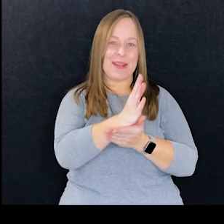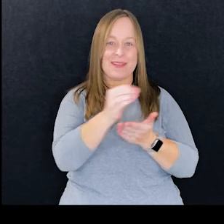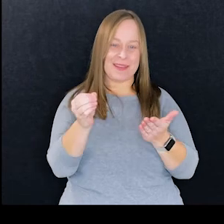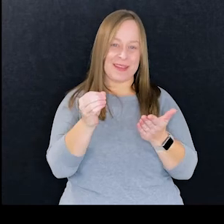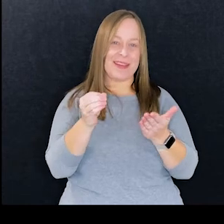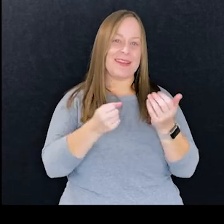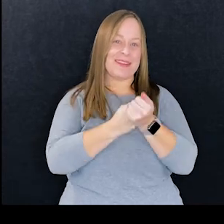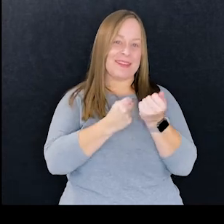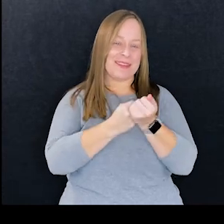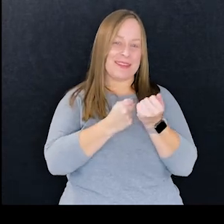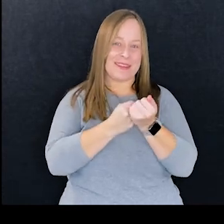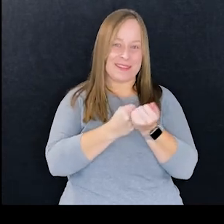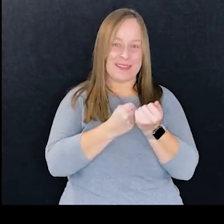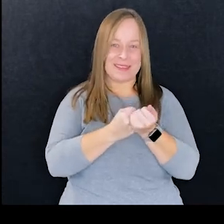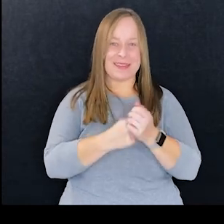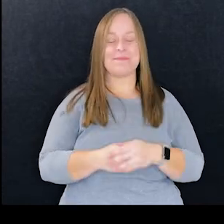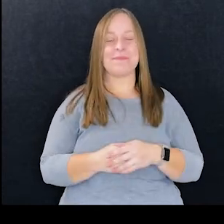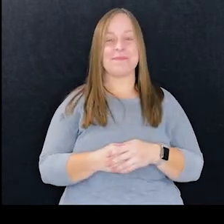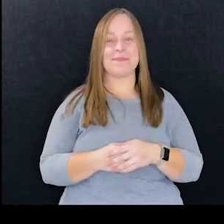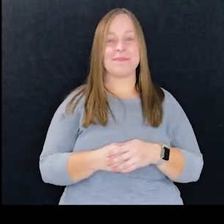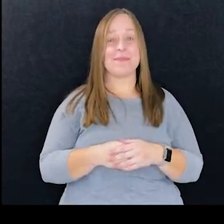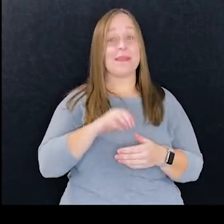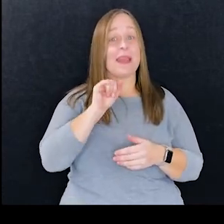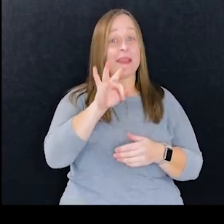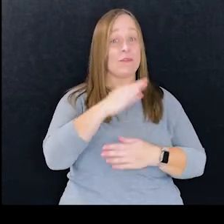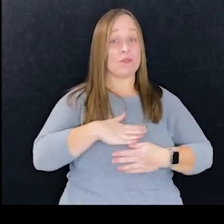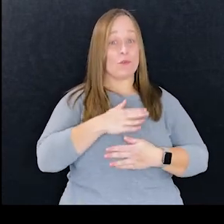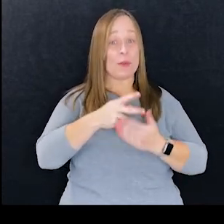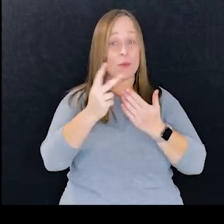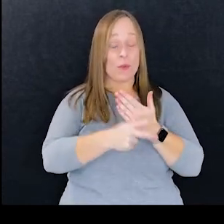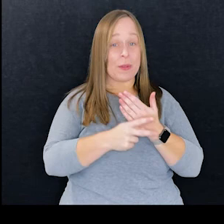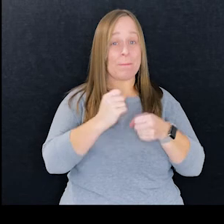your source for disability rights and advocacy. If you enjoyed our program